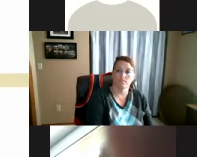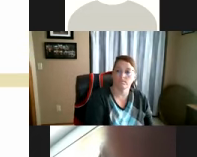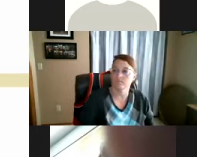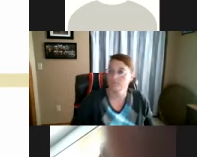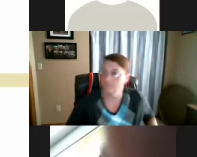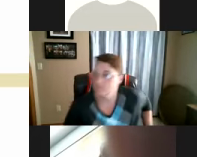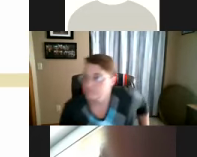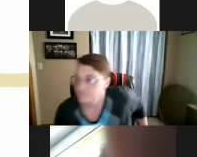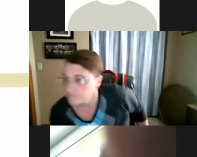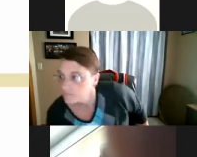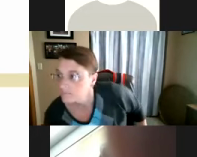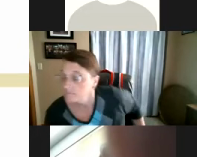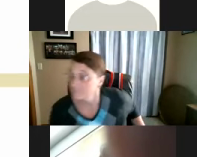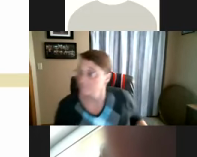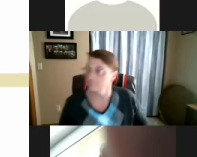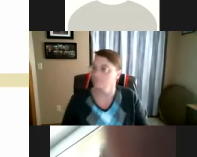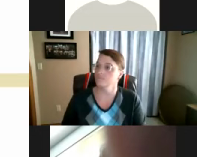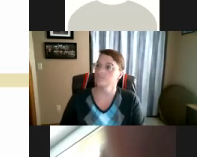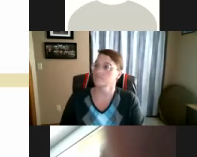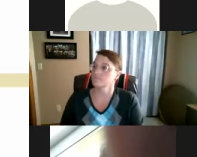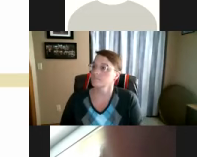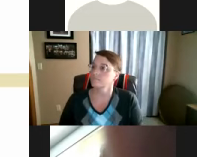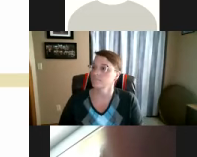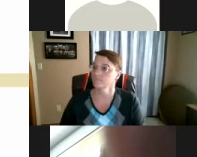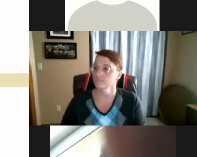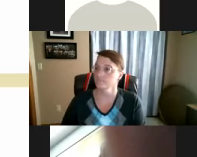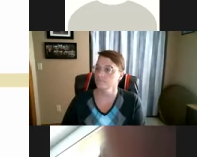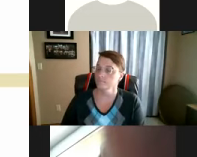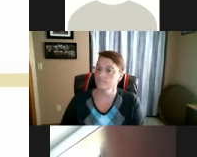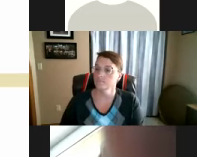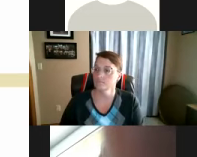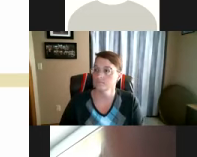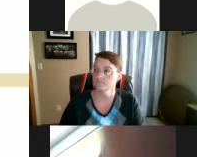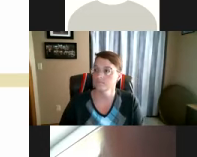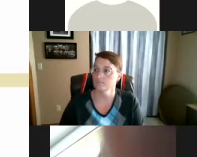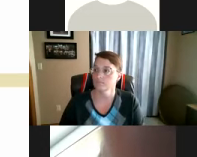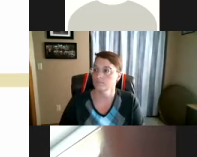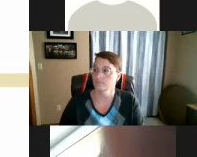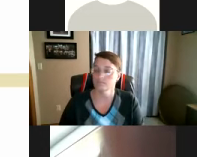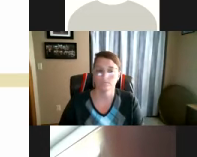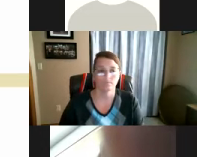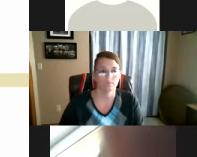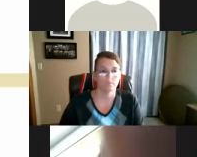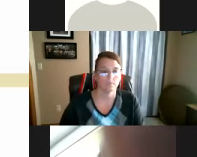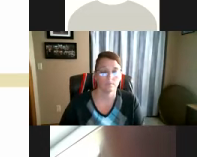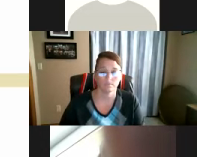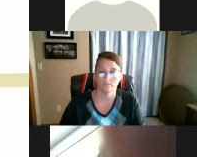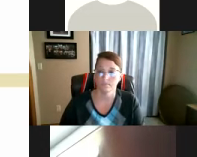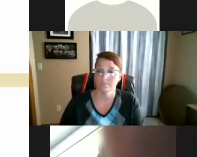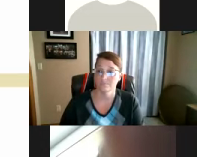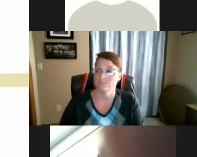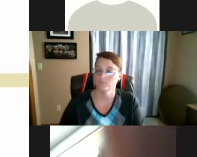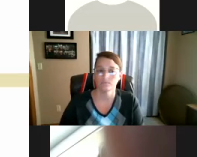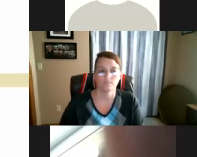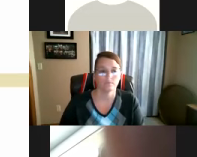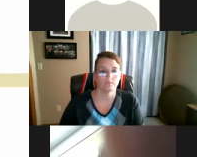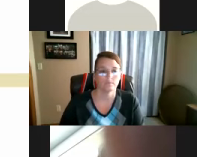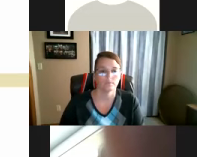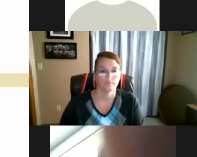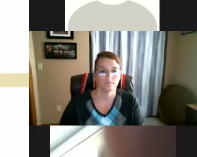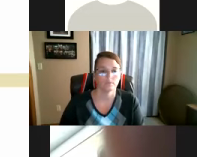it harder or easier for us. And how can we lift others up when, when they're experiencing